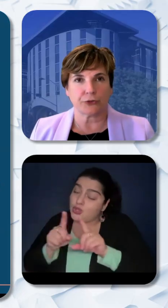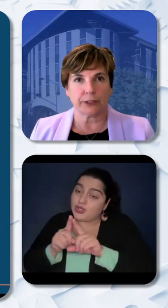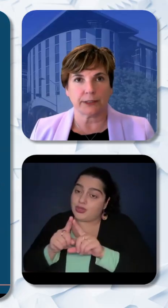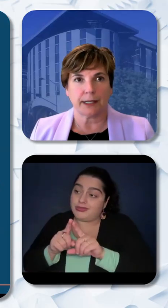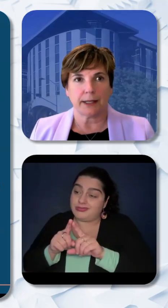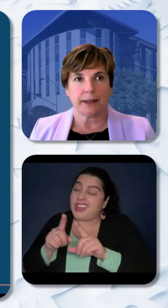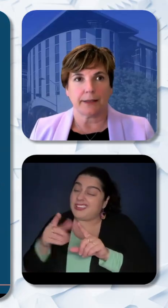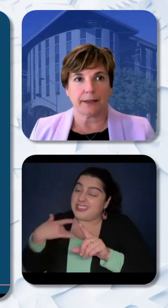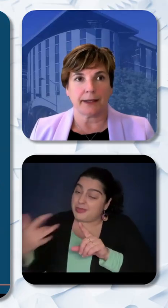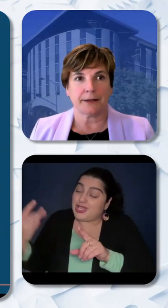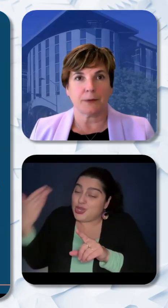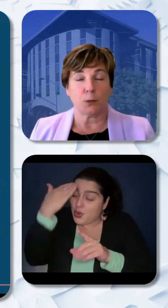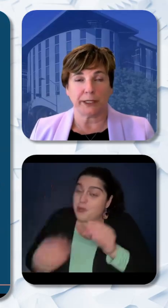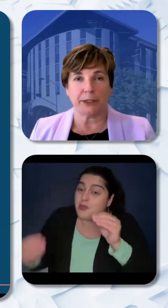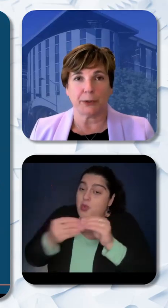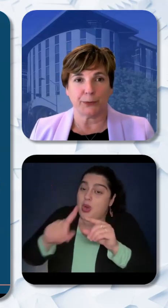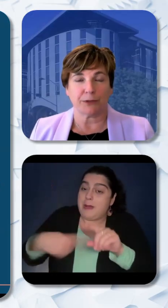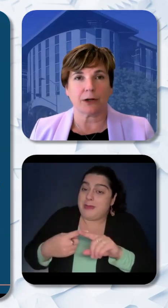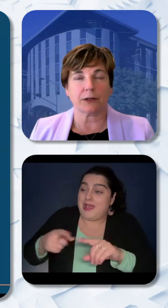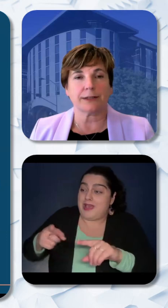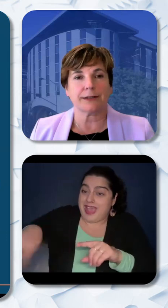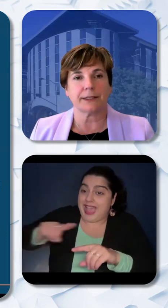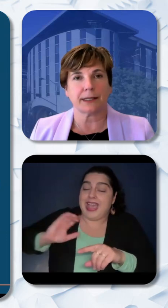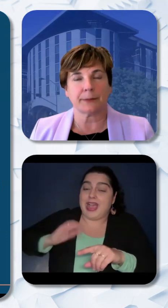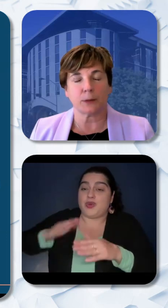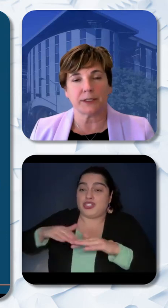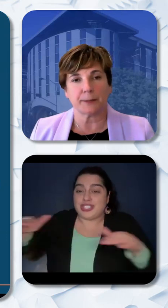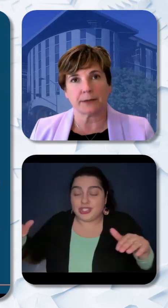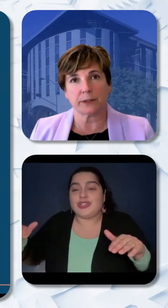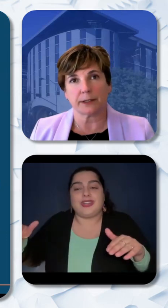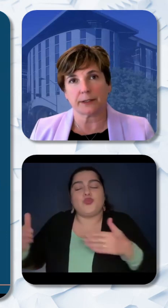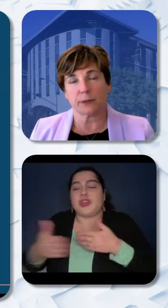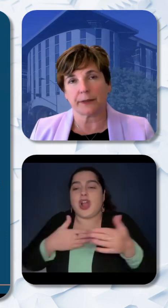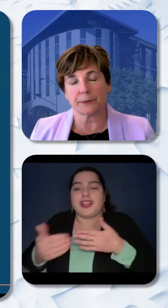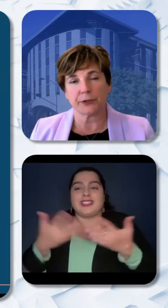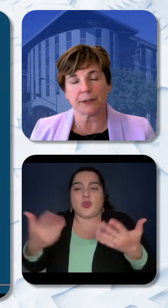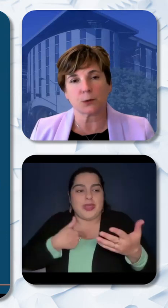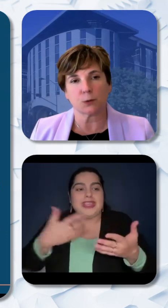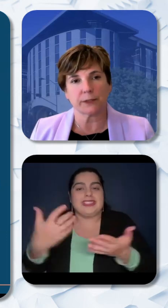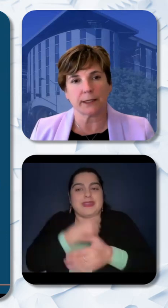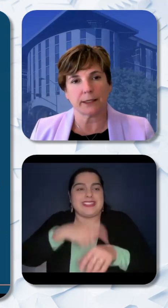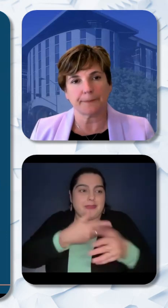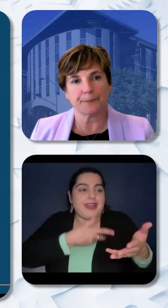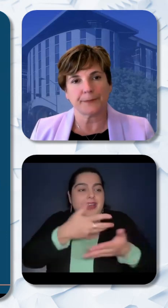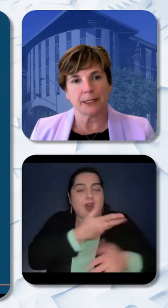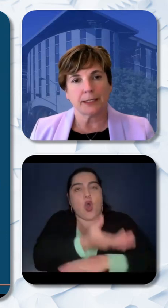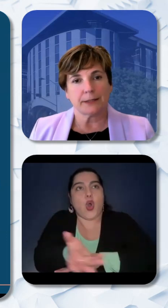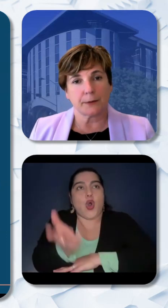children than we know, regardless of the time that we spend with them during the school day.